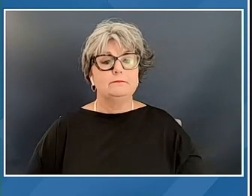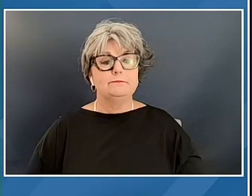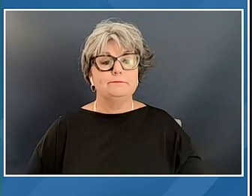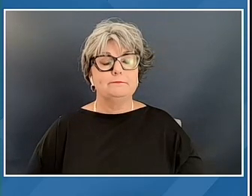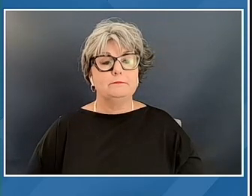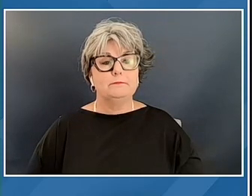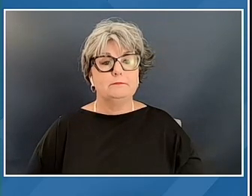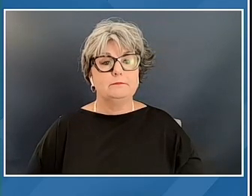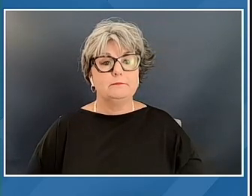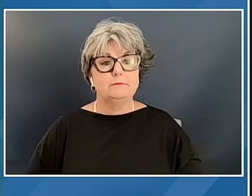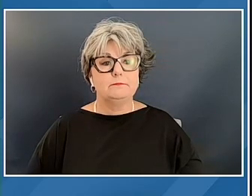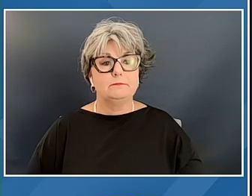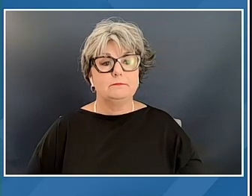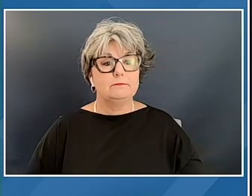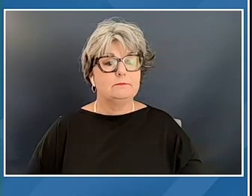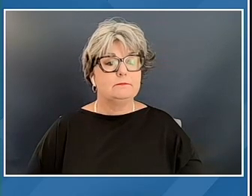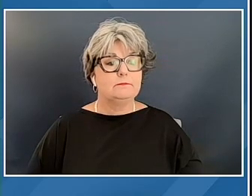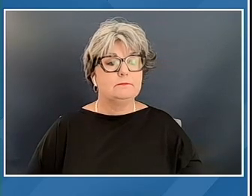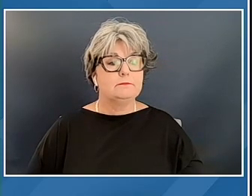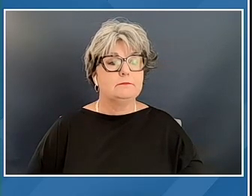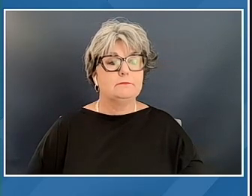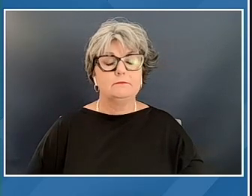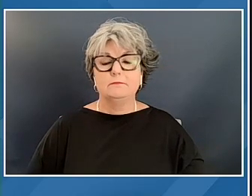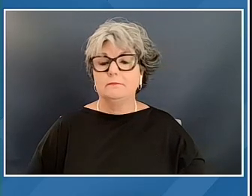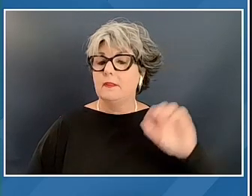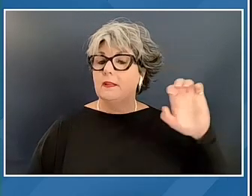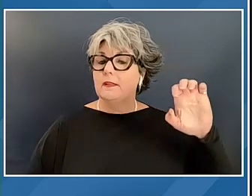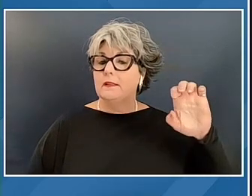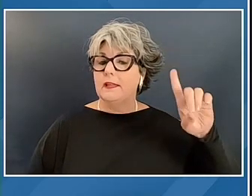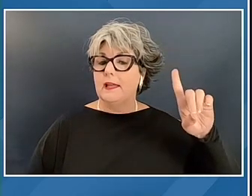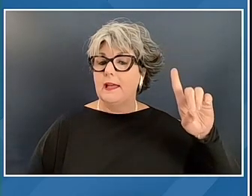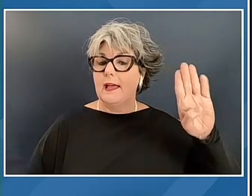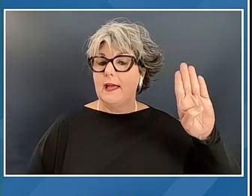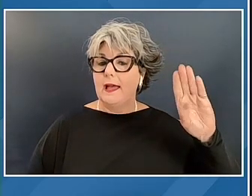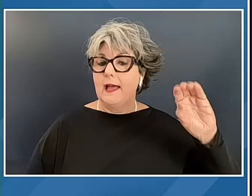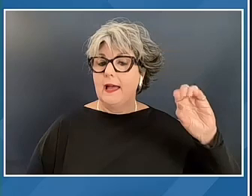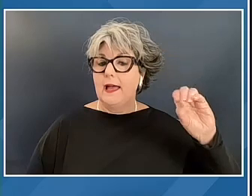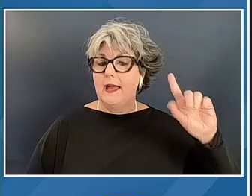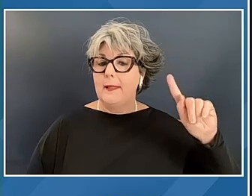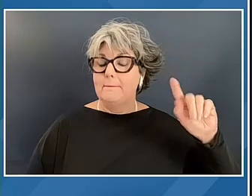For clarification purposes, Ed Boltz was accepted, who was initially nominated for